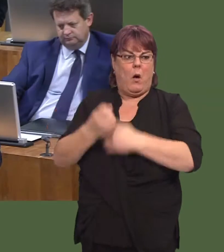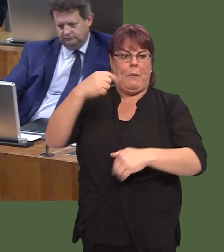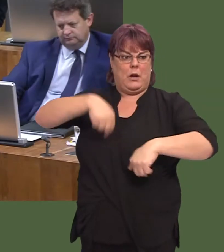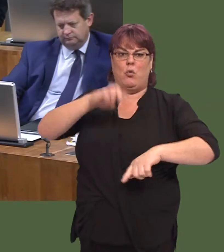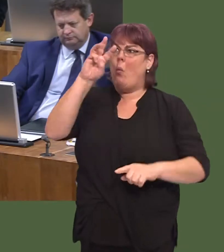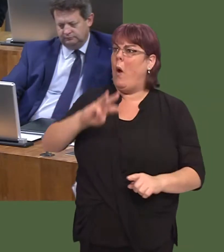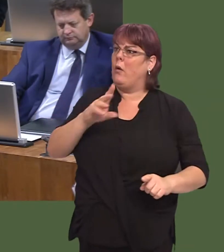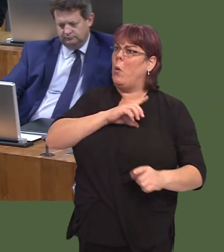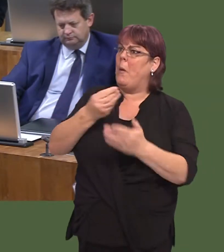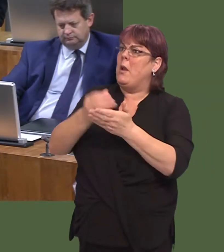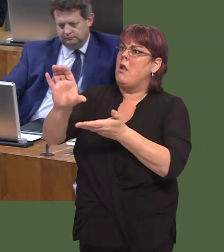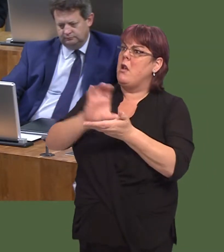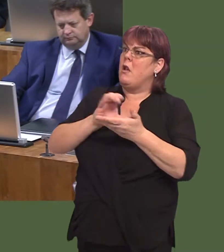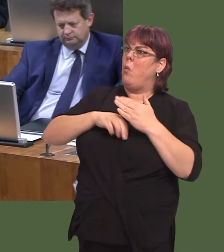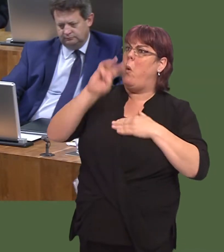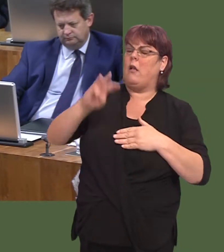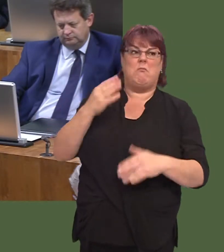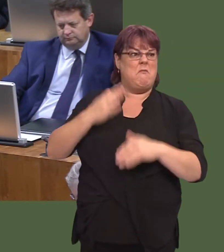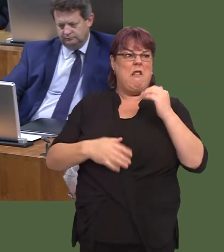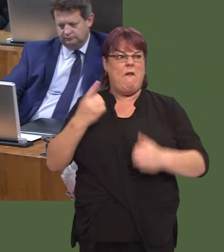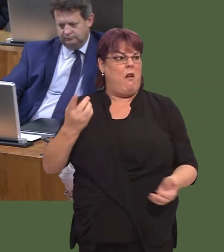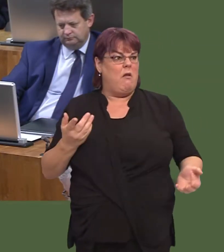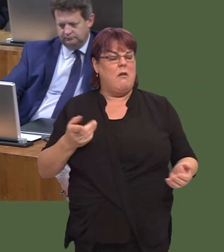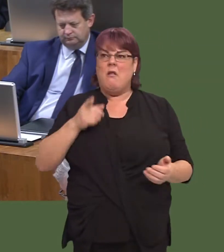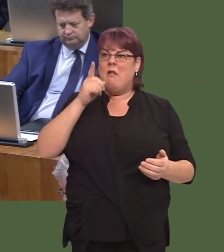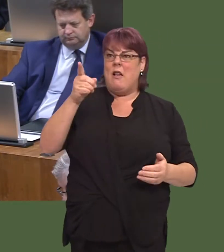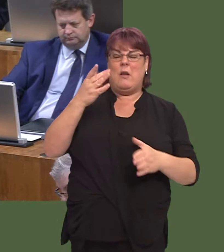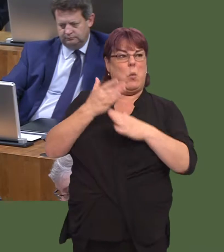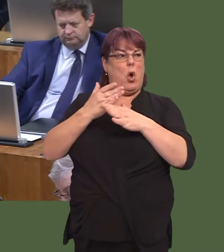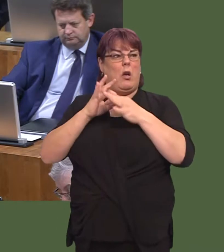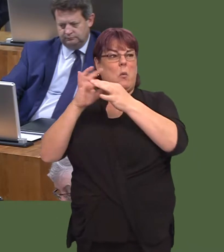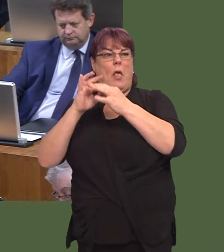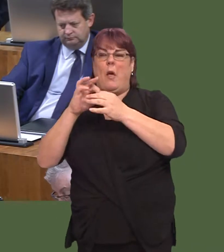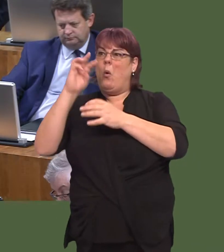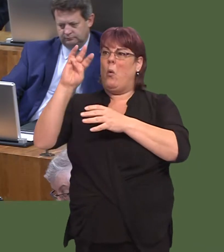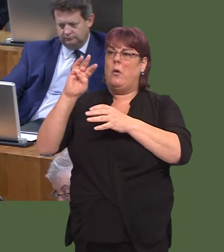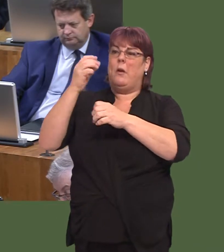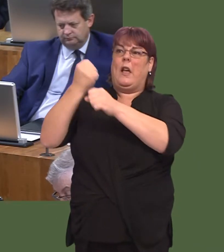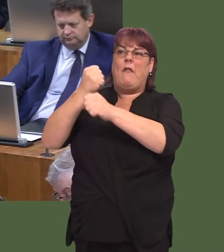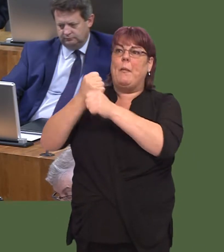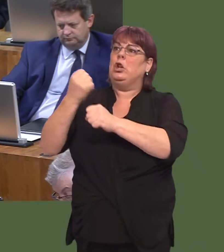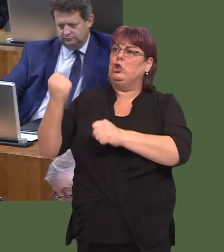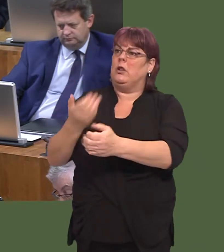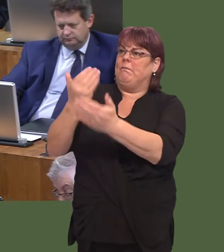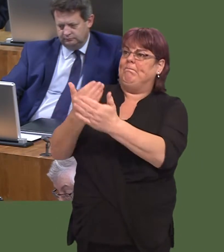What representations did he make to the UK Government and his colleagues to demand that Wales should get a Barnett equivalent of that money?